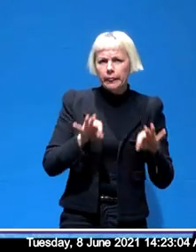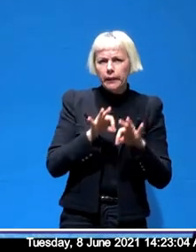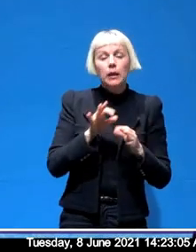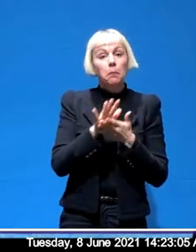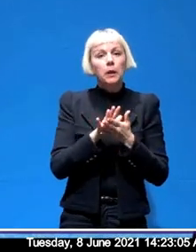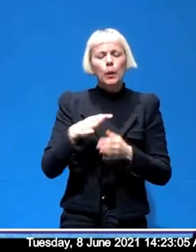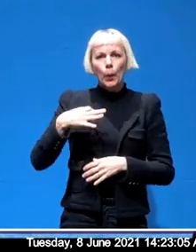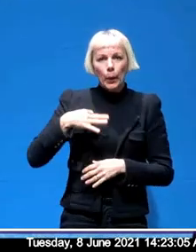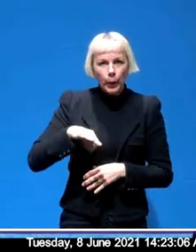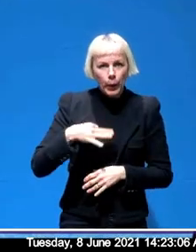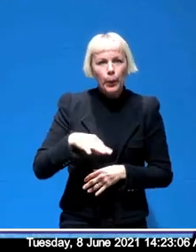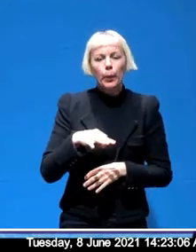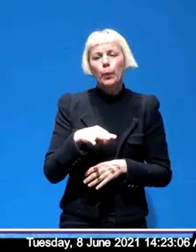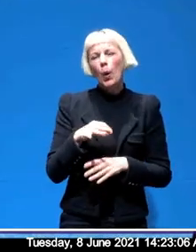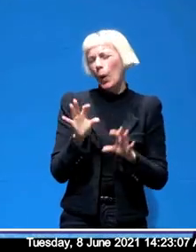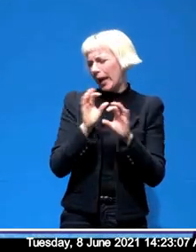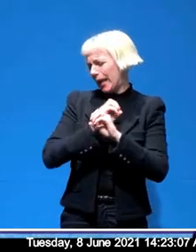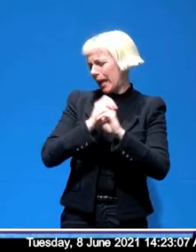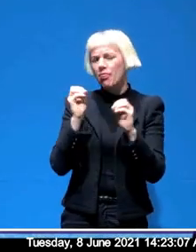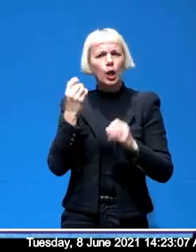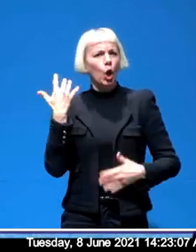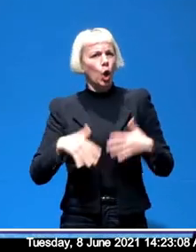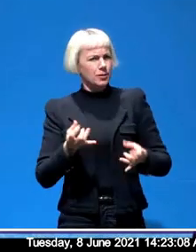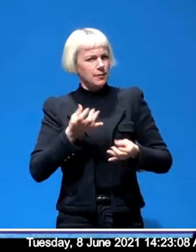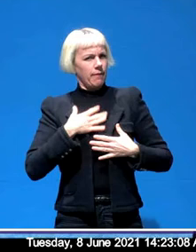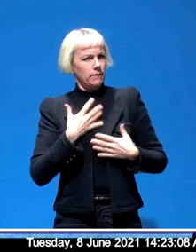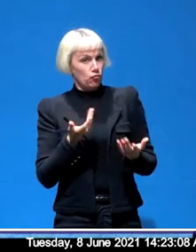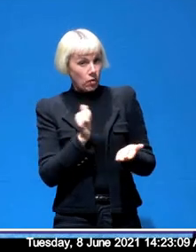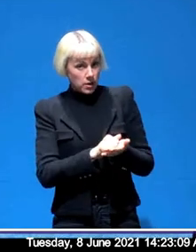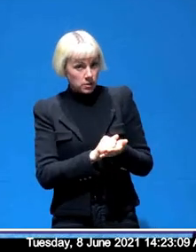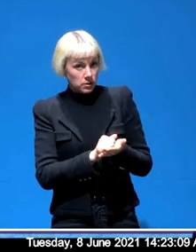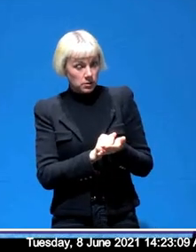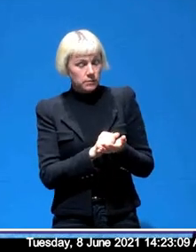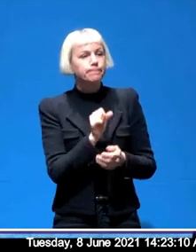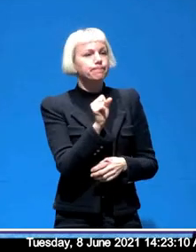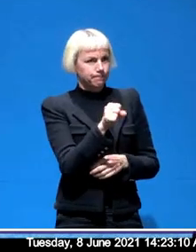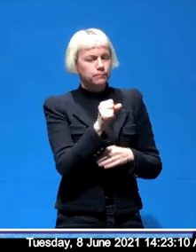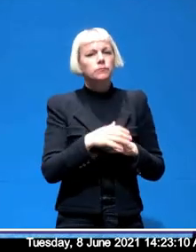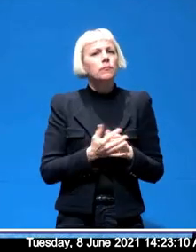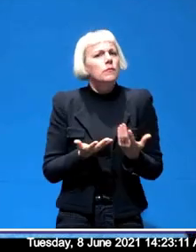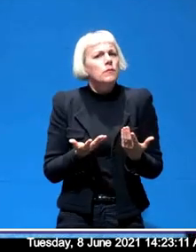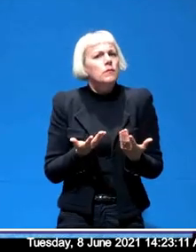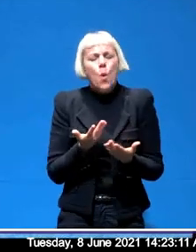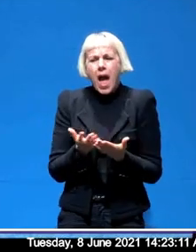Correct. So how is it that an injury of any kind ends up being categorised